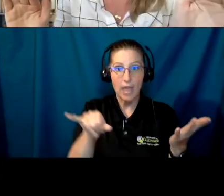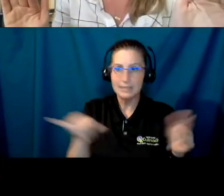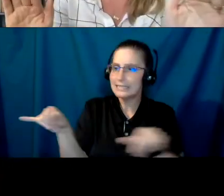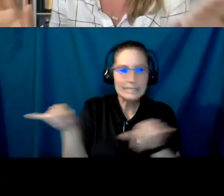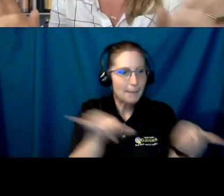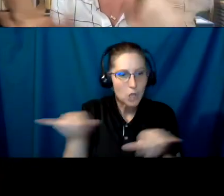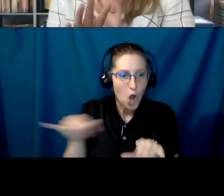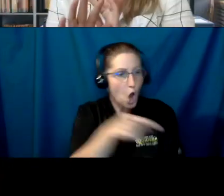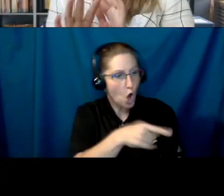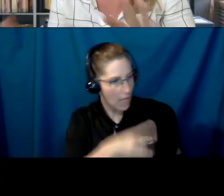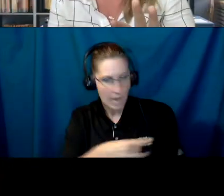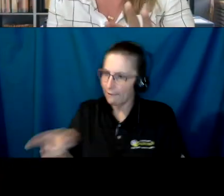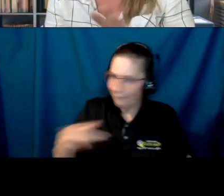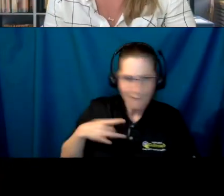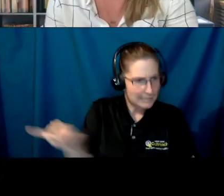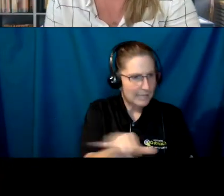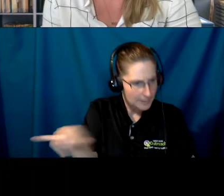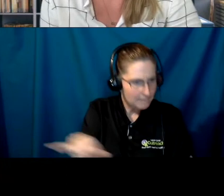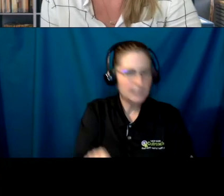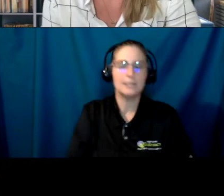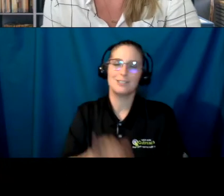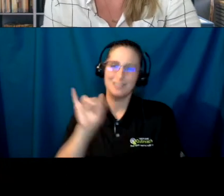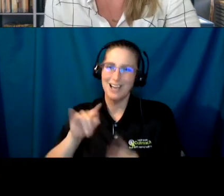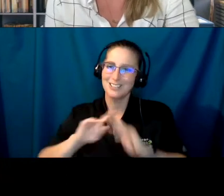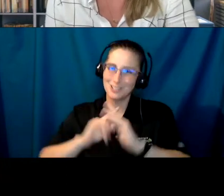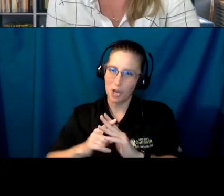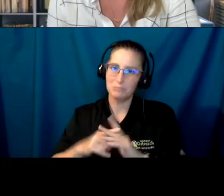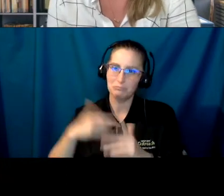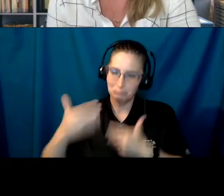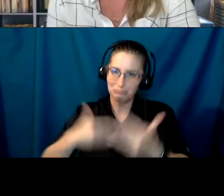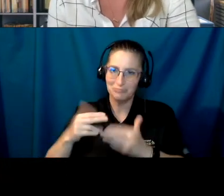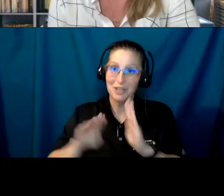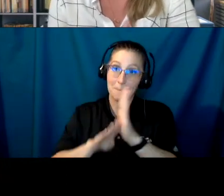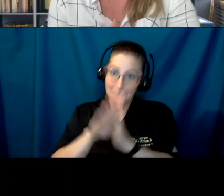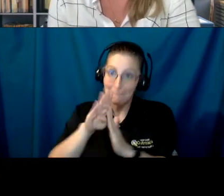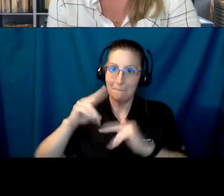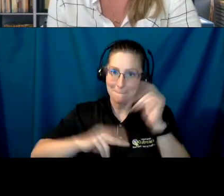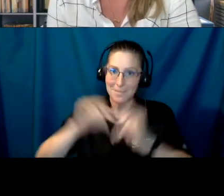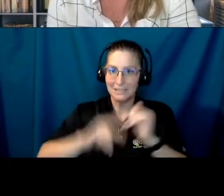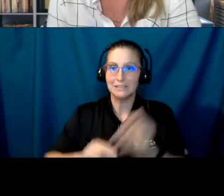that they have is a great place to start. But it is also important to say what the impact